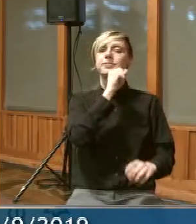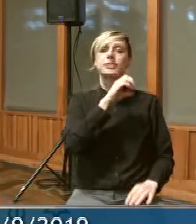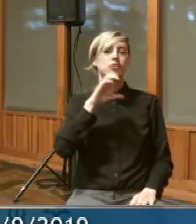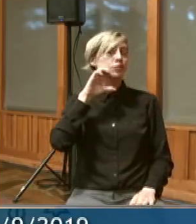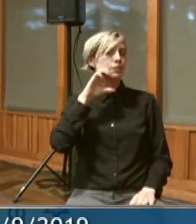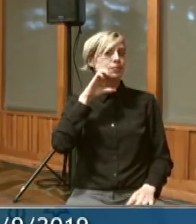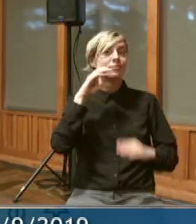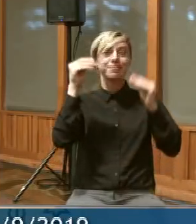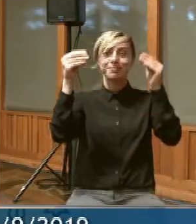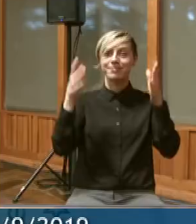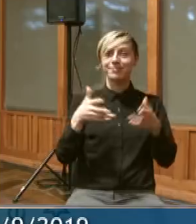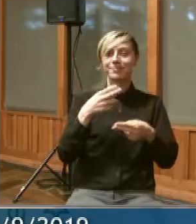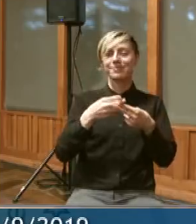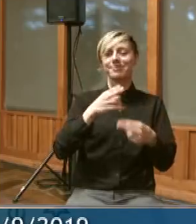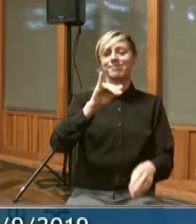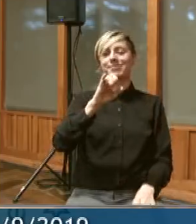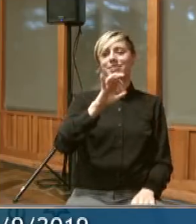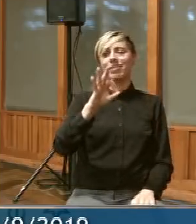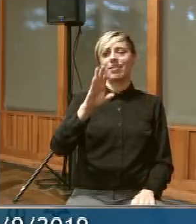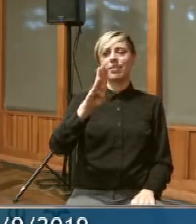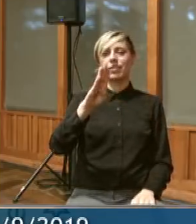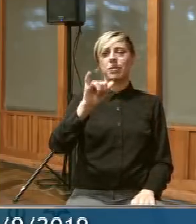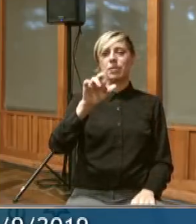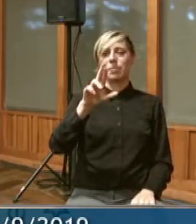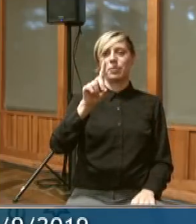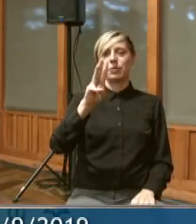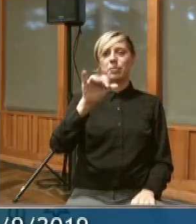90 MOSTLY SENIOR PARTICIPANTS IN MT. SCOTT BOOT CAMP FITNESS